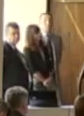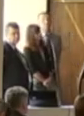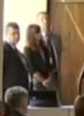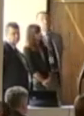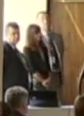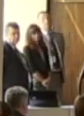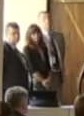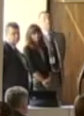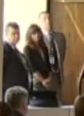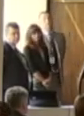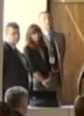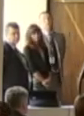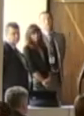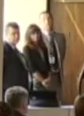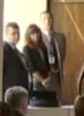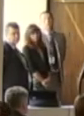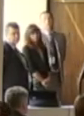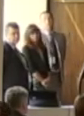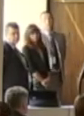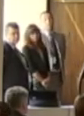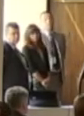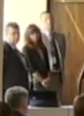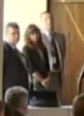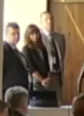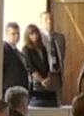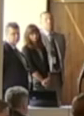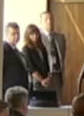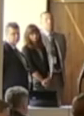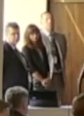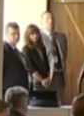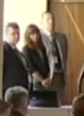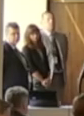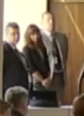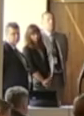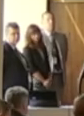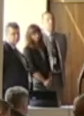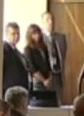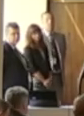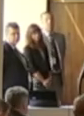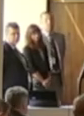do with increasing or higher salaries in the mining areas or is it actually now